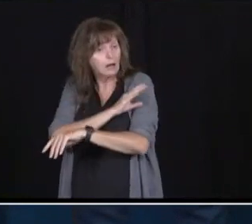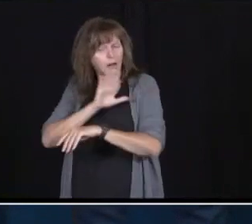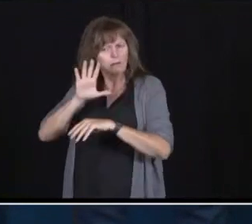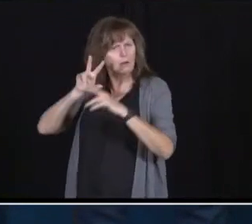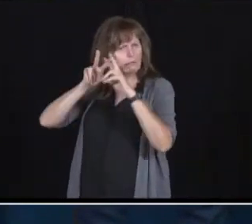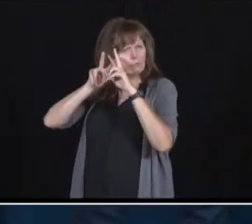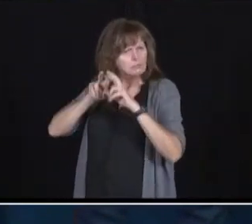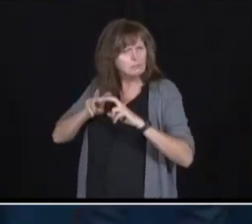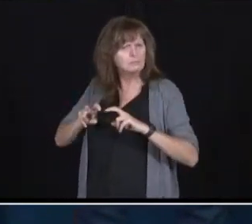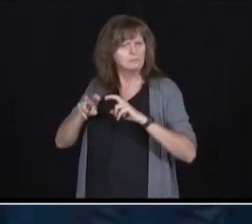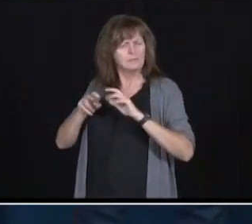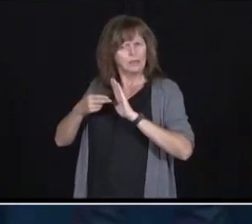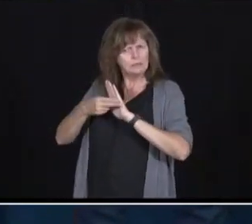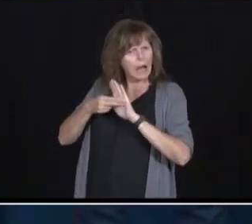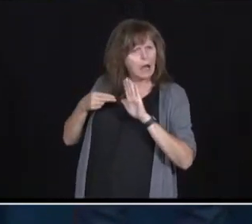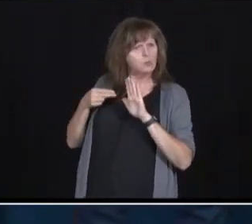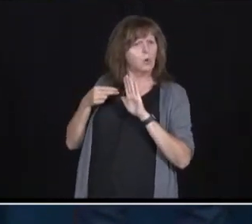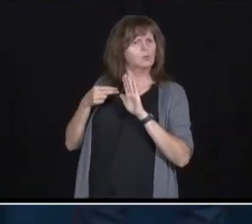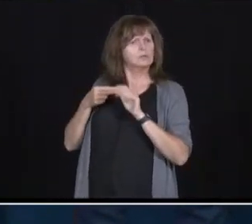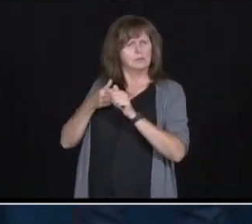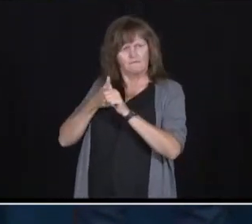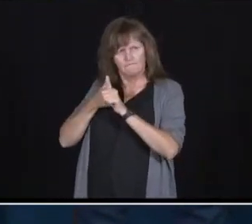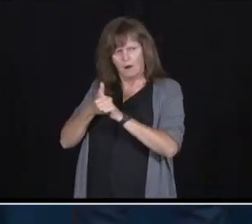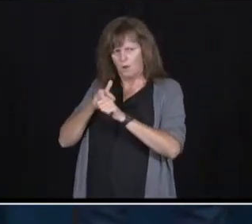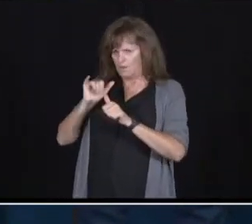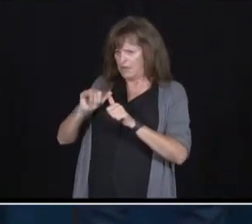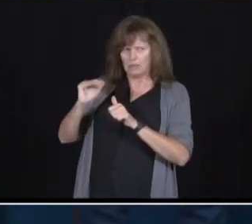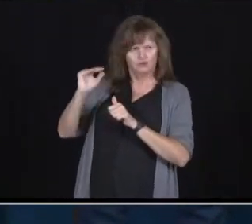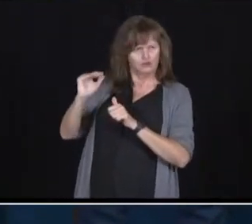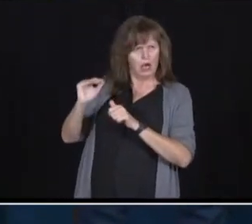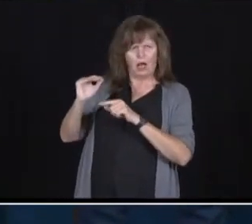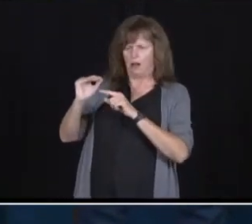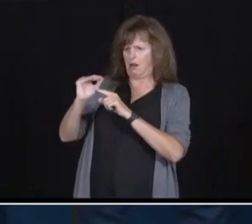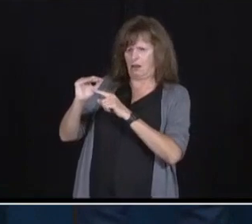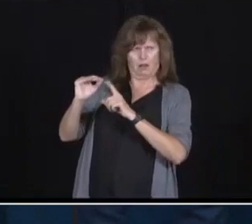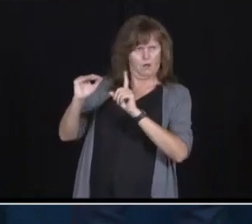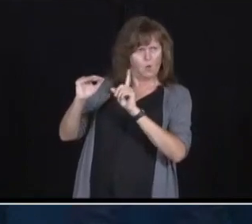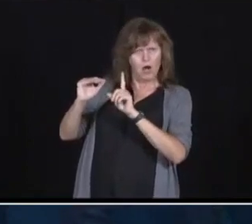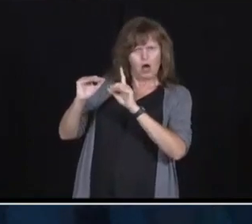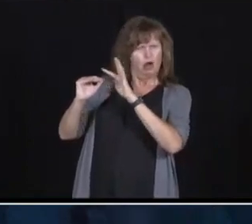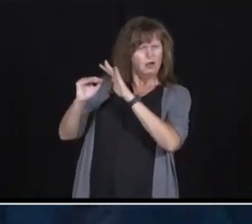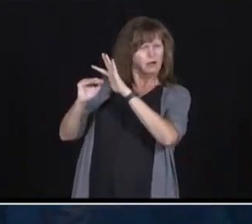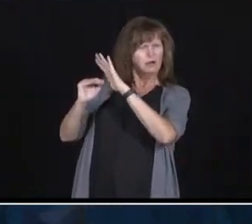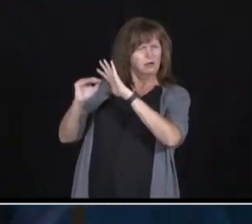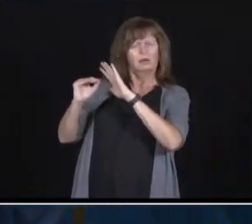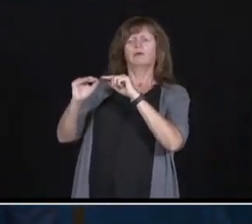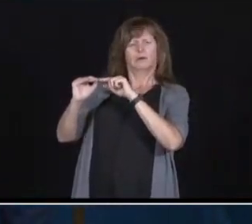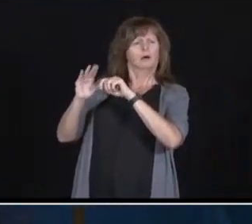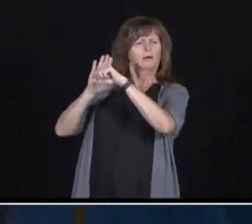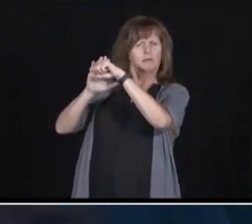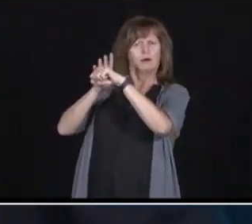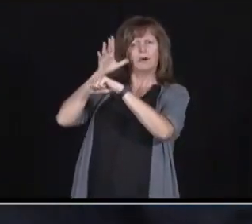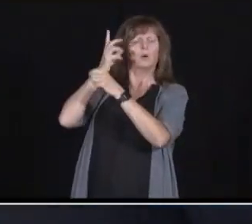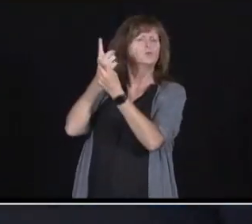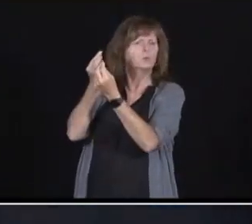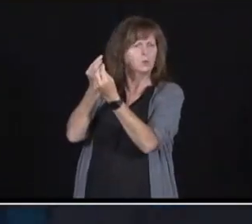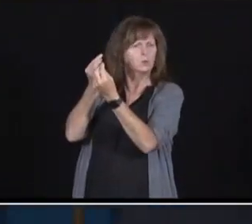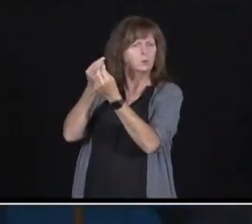Respecting with the situation is with the Tarrant -- parent and child at the time. It is one that we can entertain but will do it